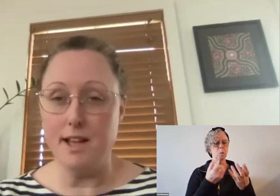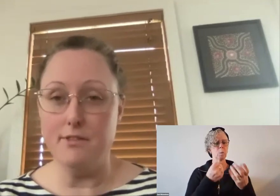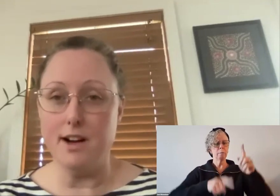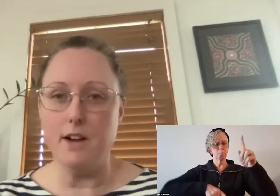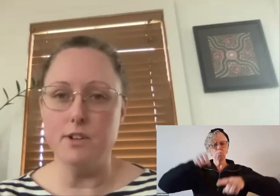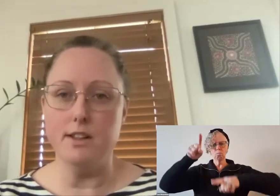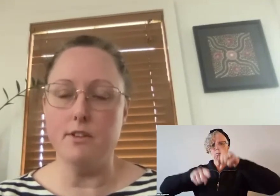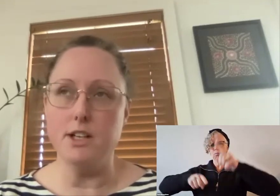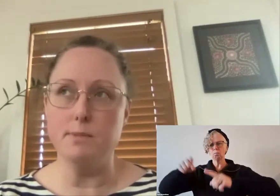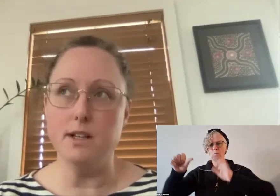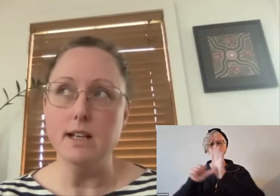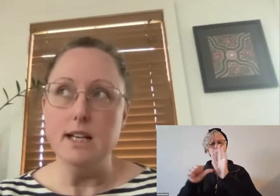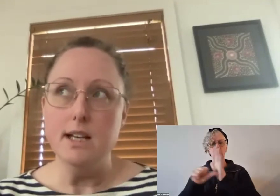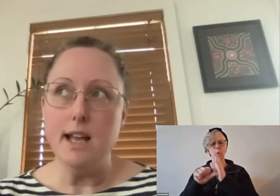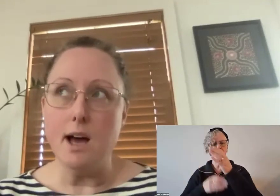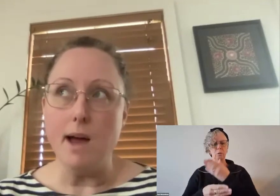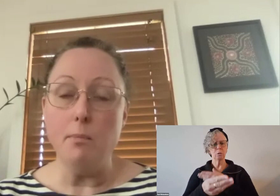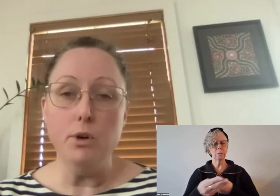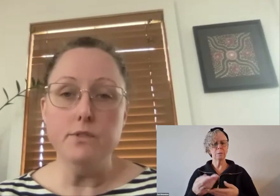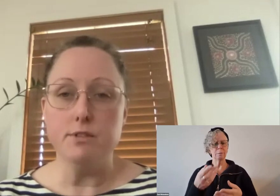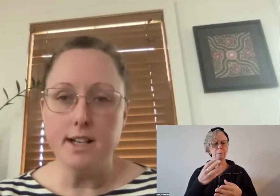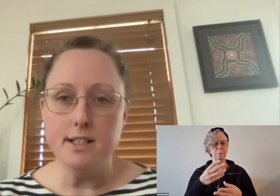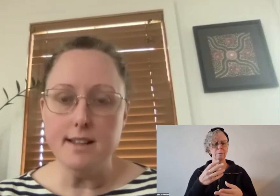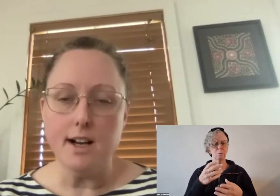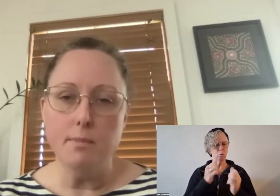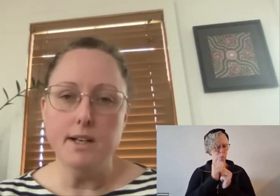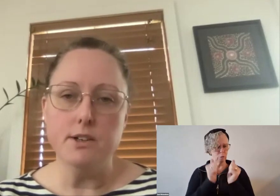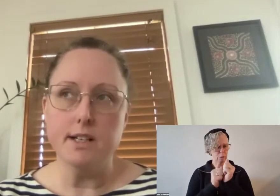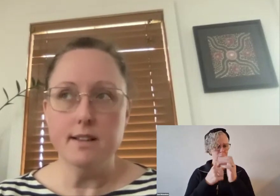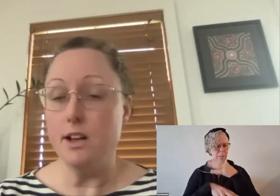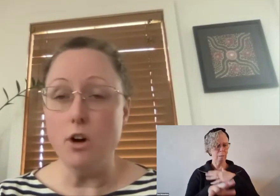in place for our governance arrangement, our board of directors, our company directors are not paid.